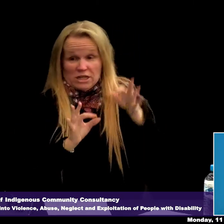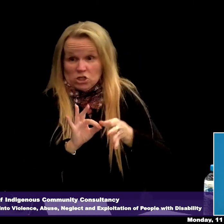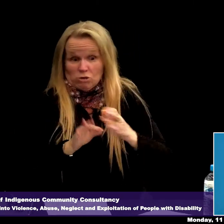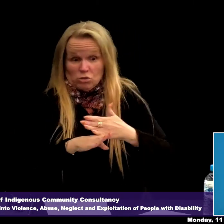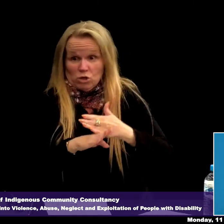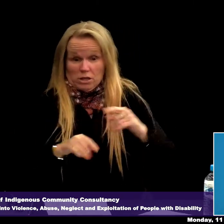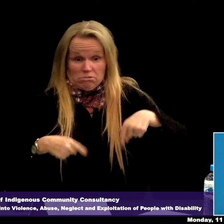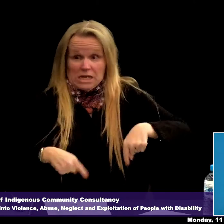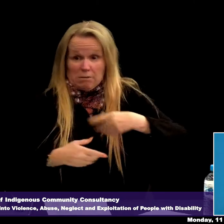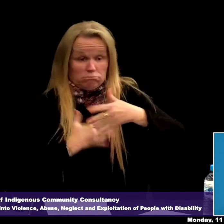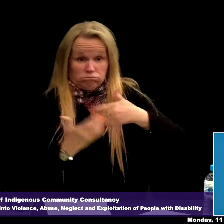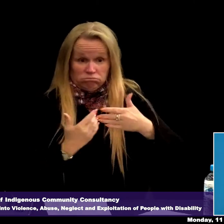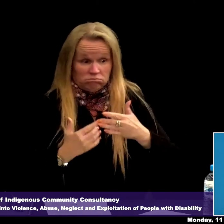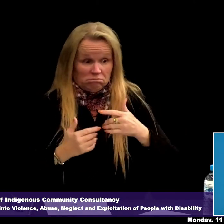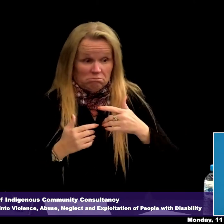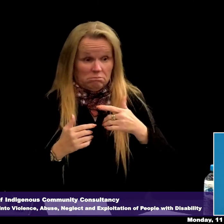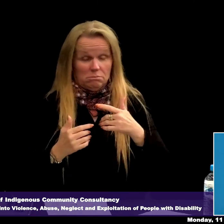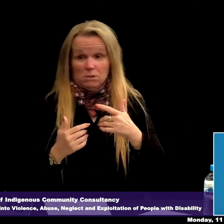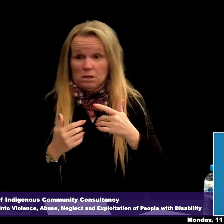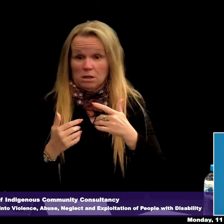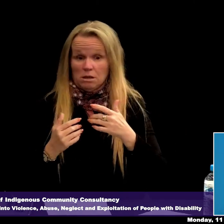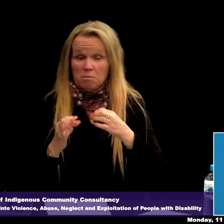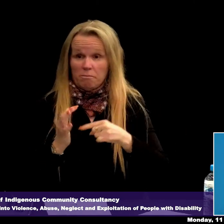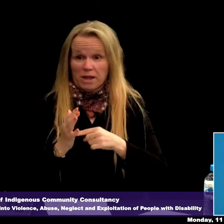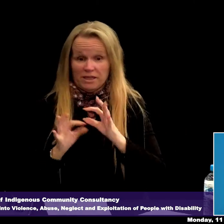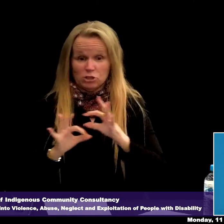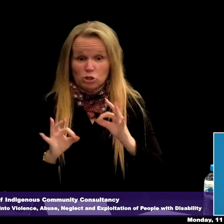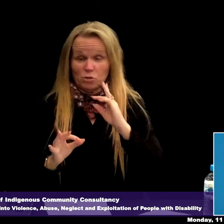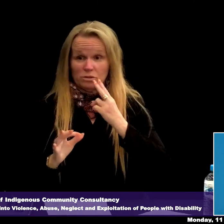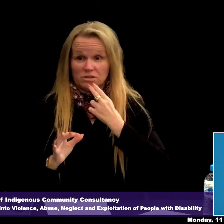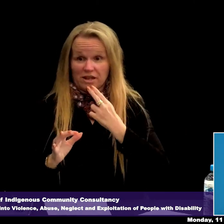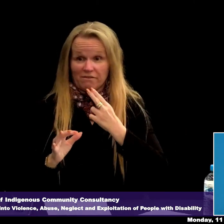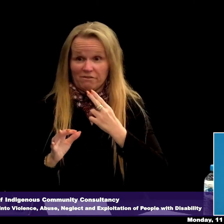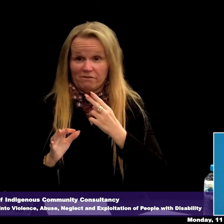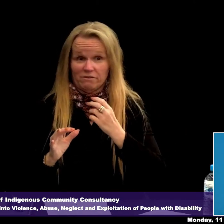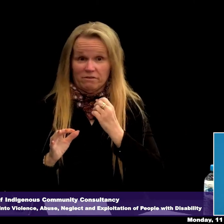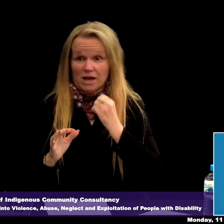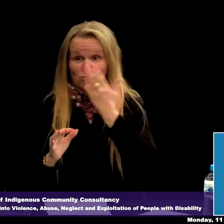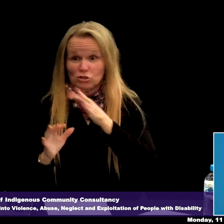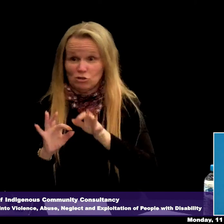We have wonderful Auslan interpreters working here at the hearing, but there are no